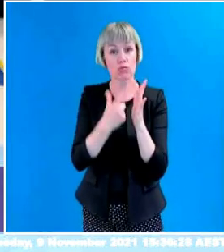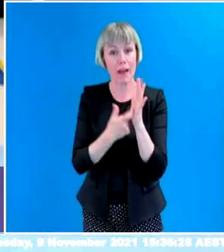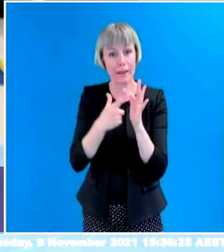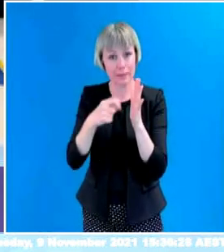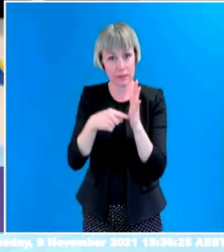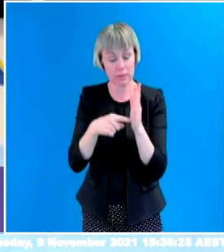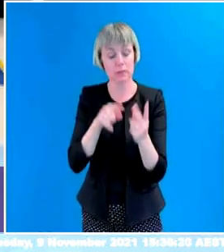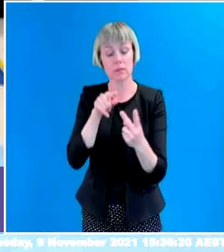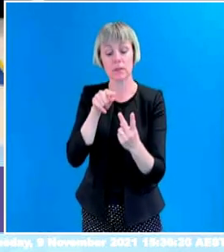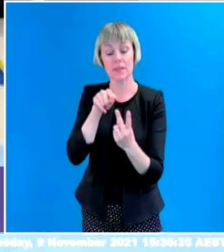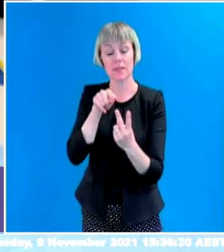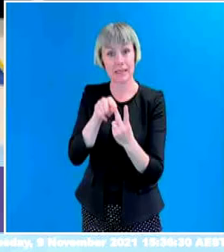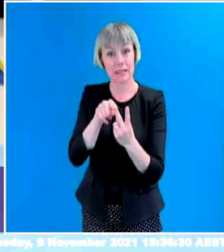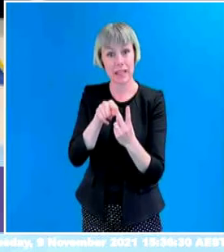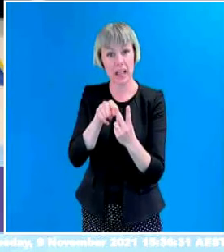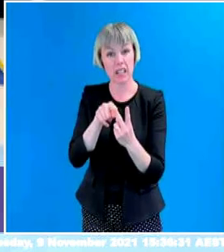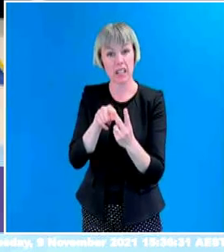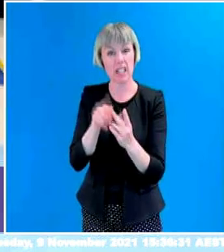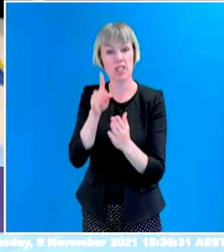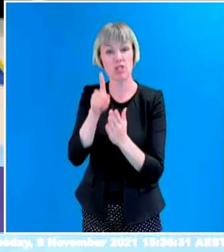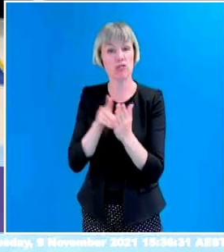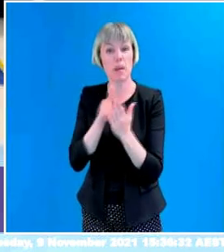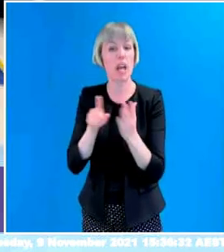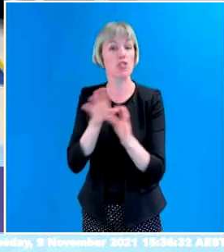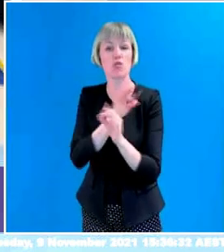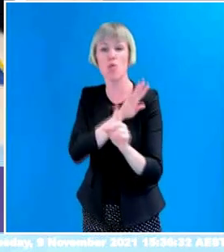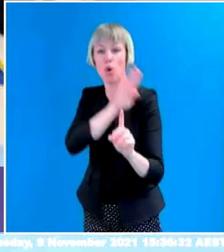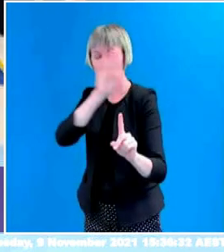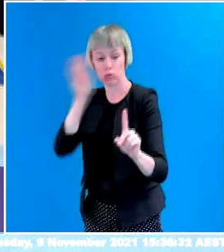the areas of public life in which discrimination might occur.